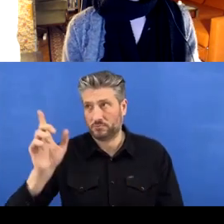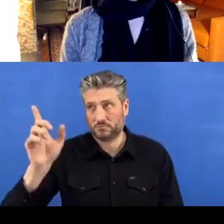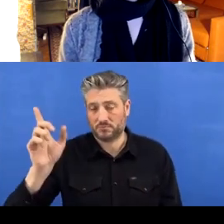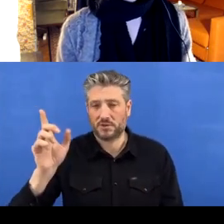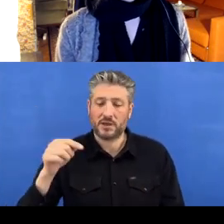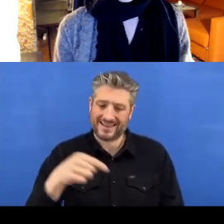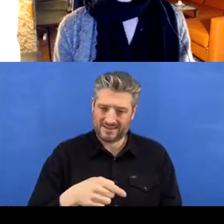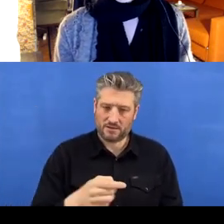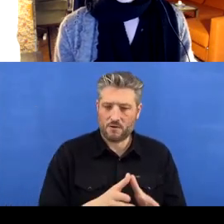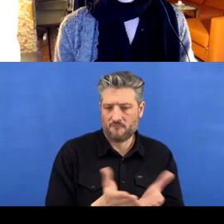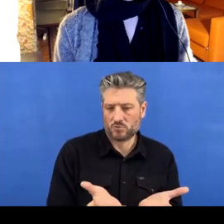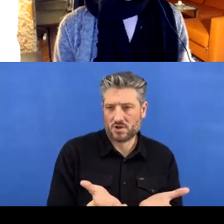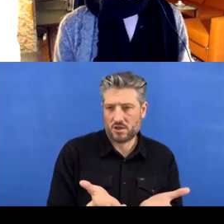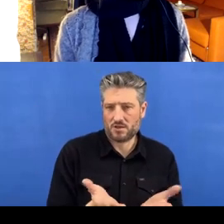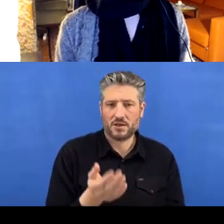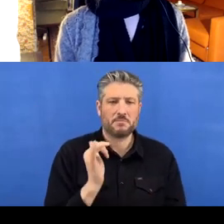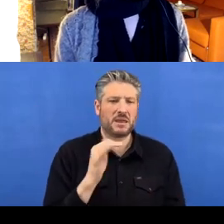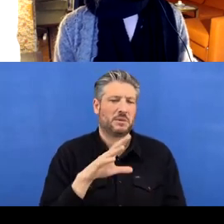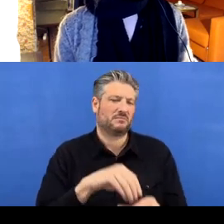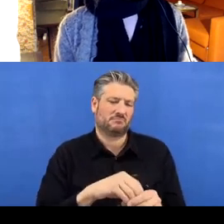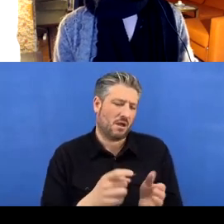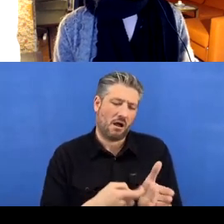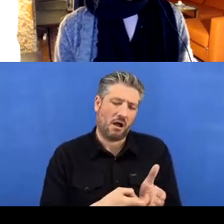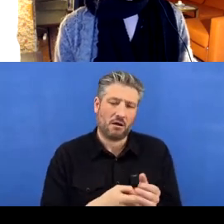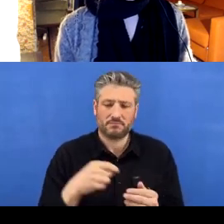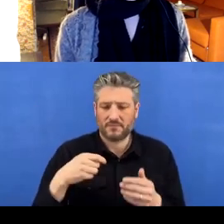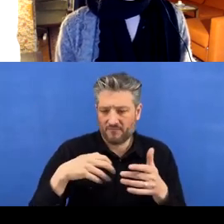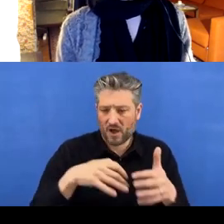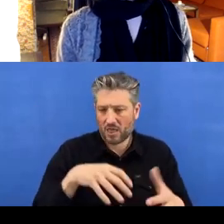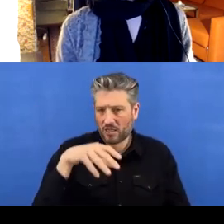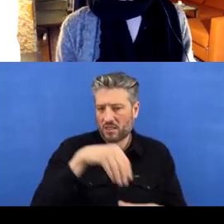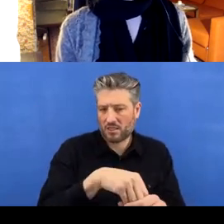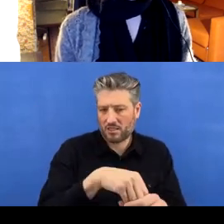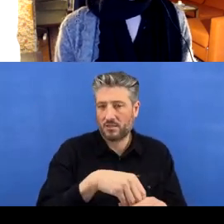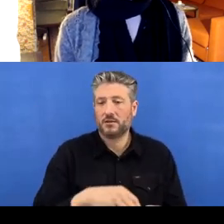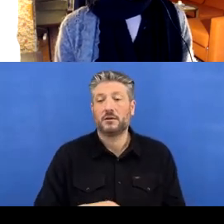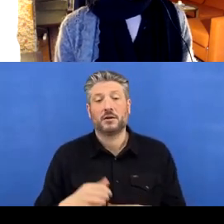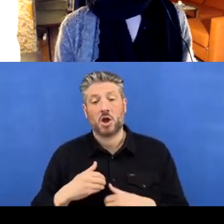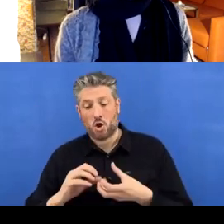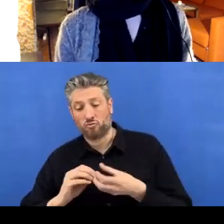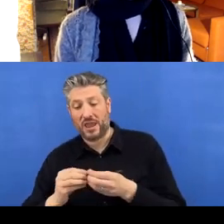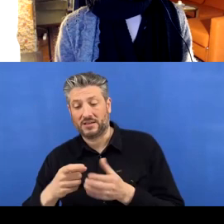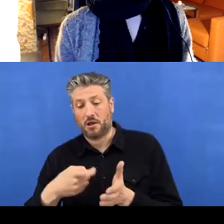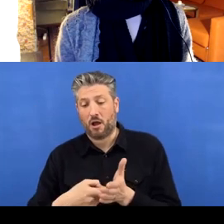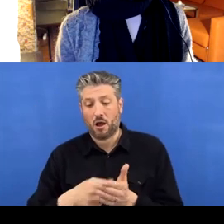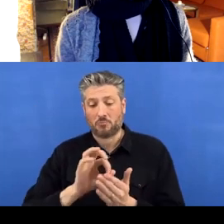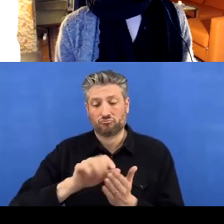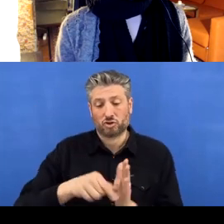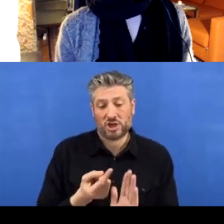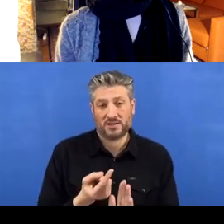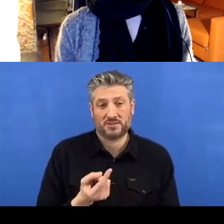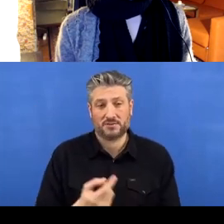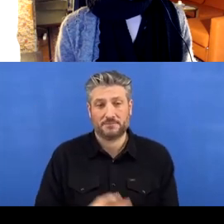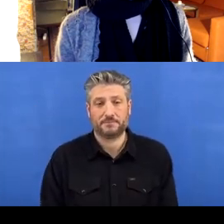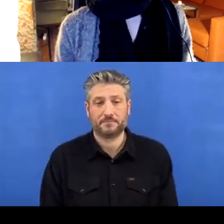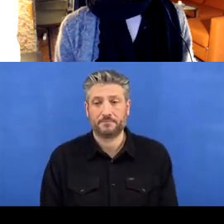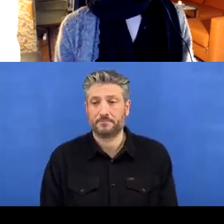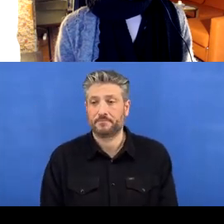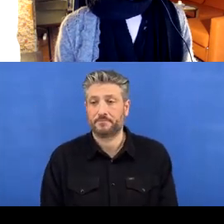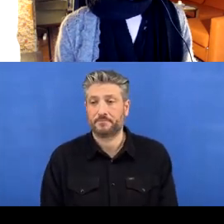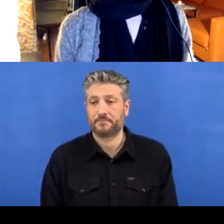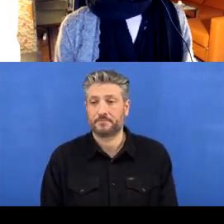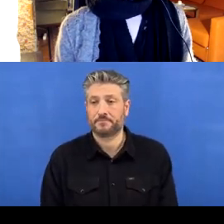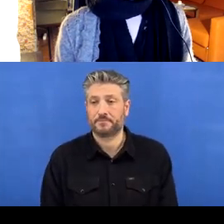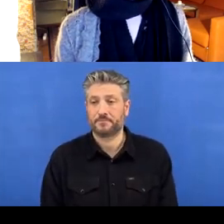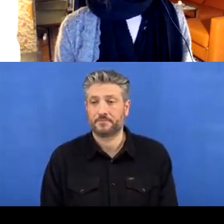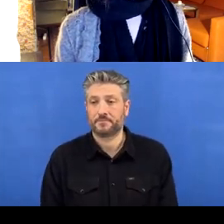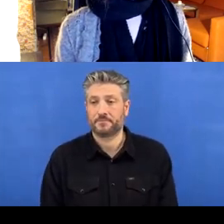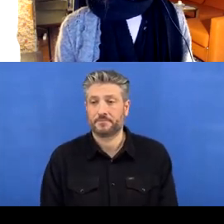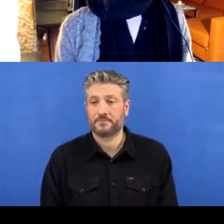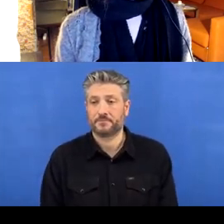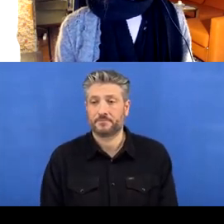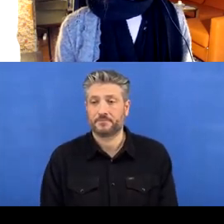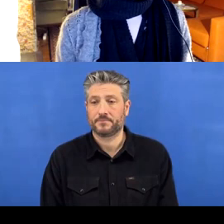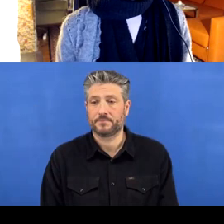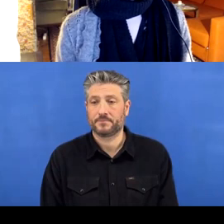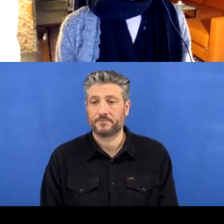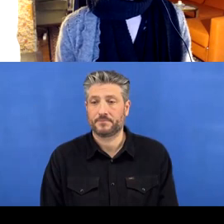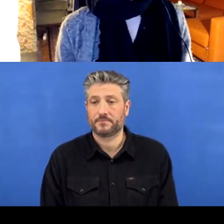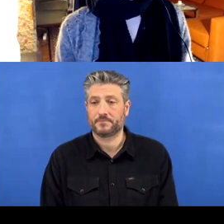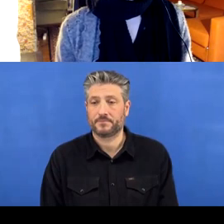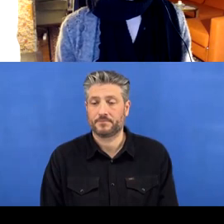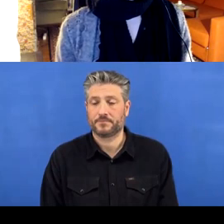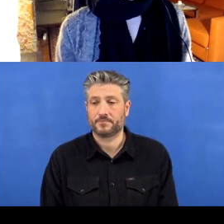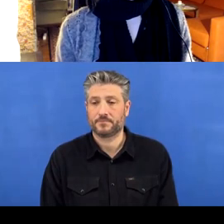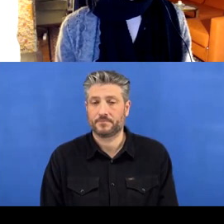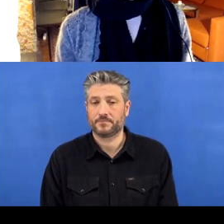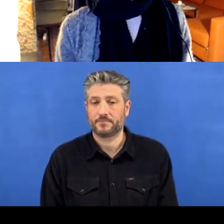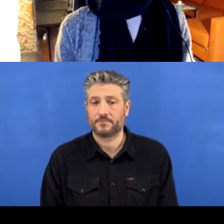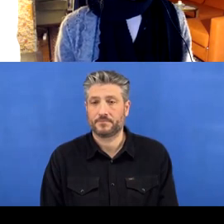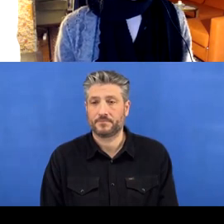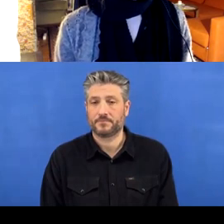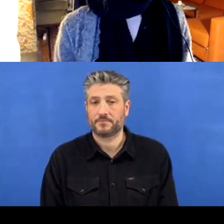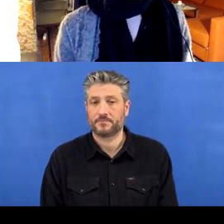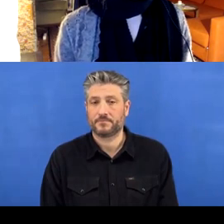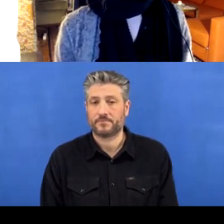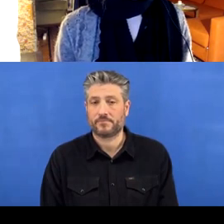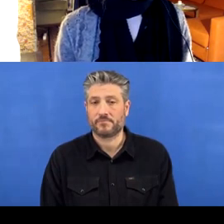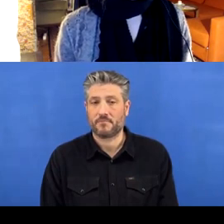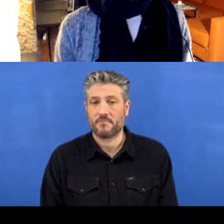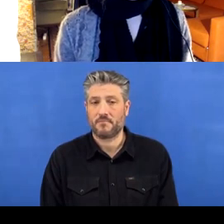maybe it has some R files in it. I click ‘Create Project’.